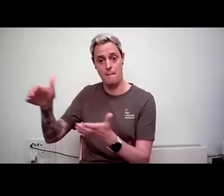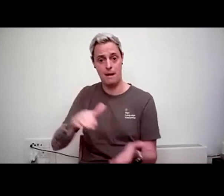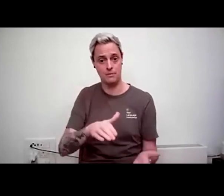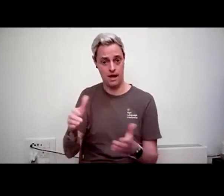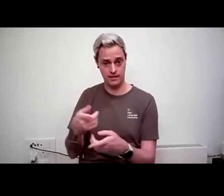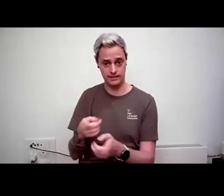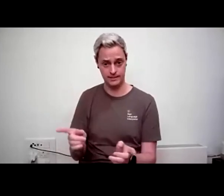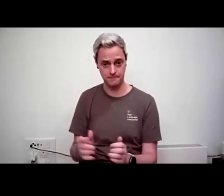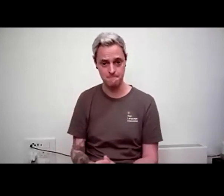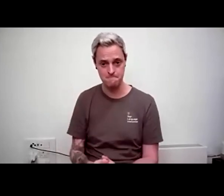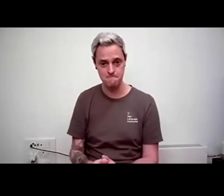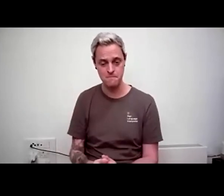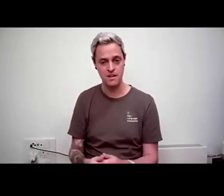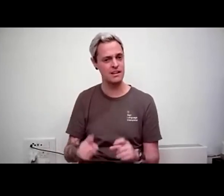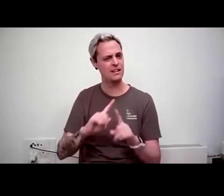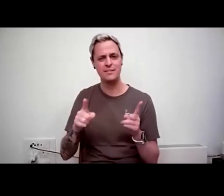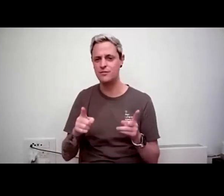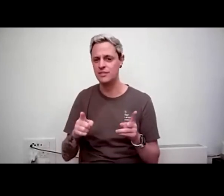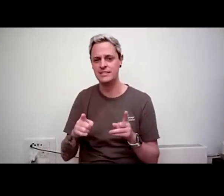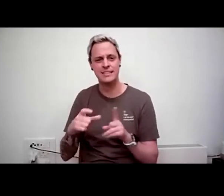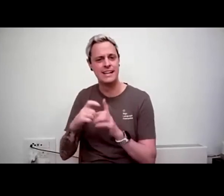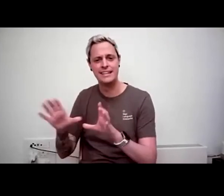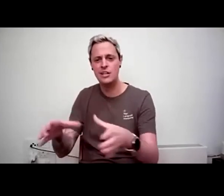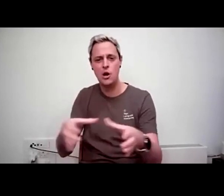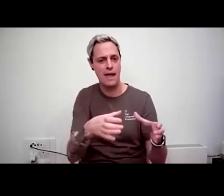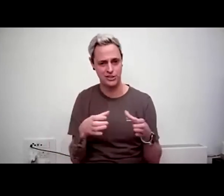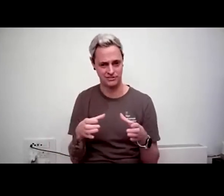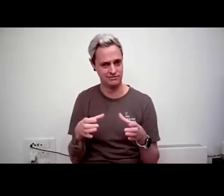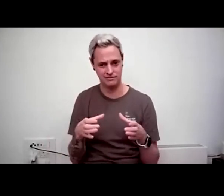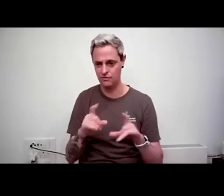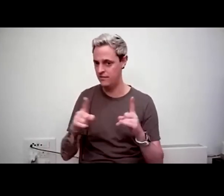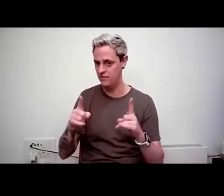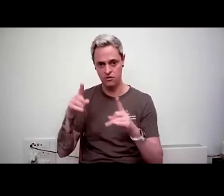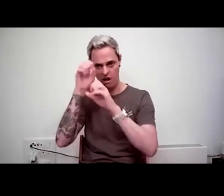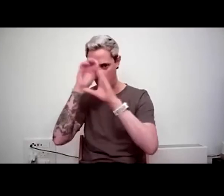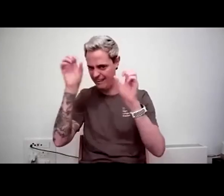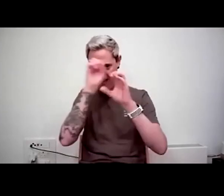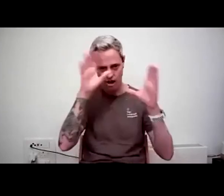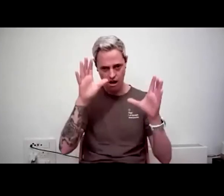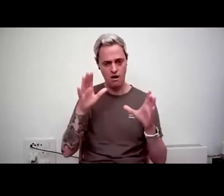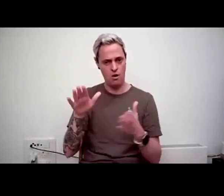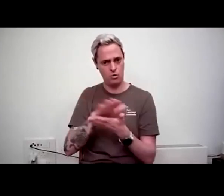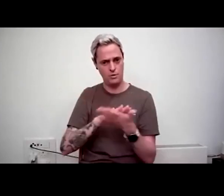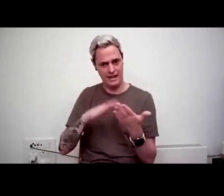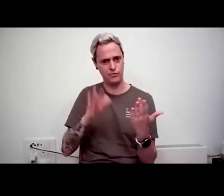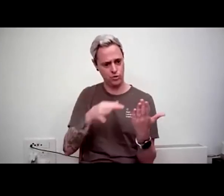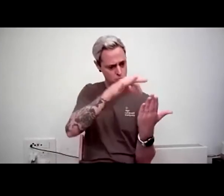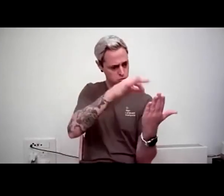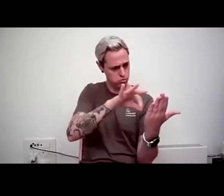Now different denominations have different ideas about the necessary preconditions of baptism.